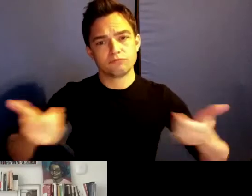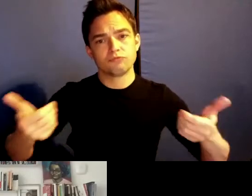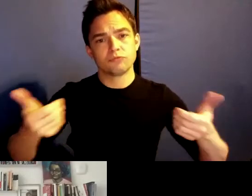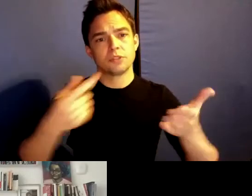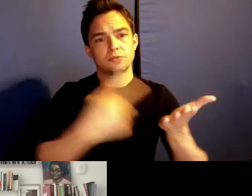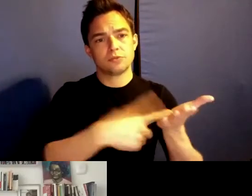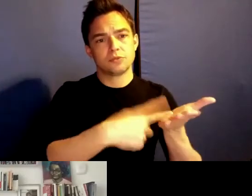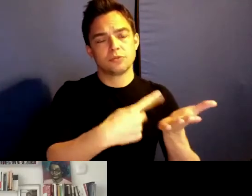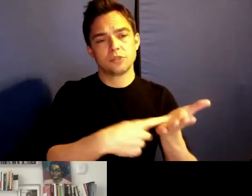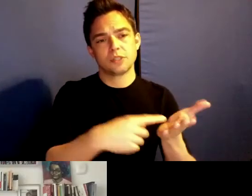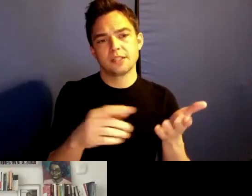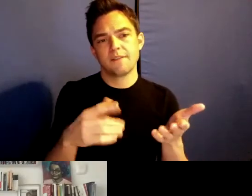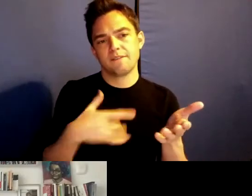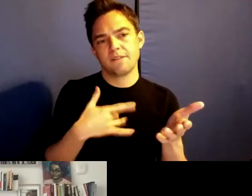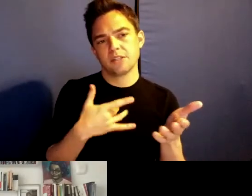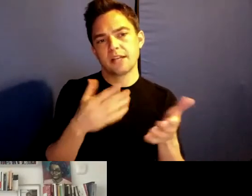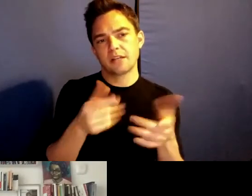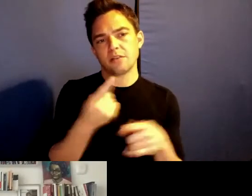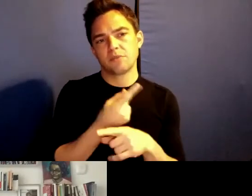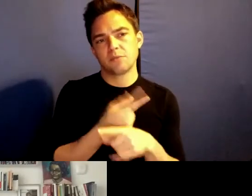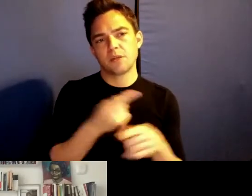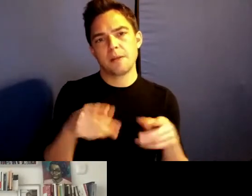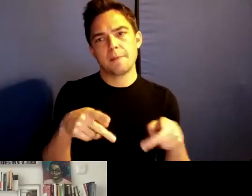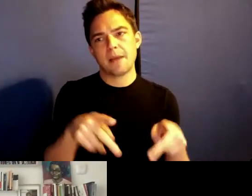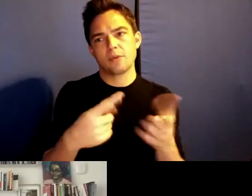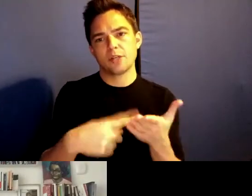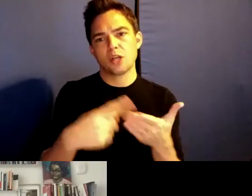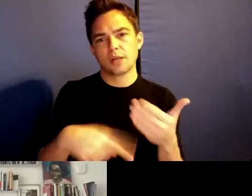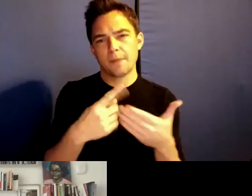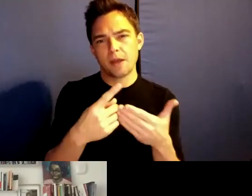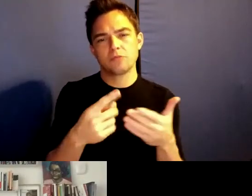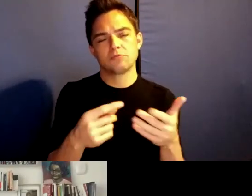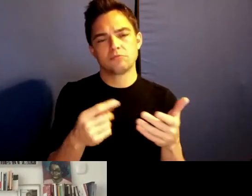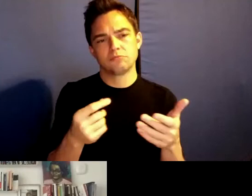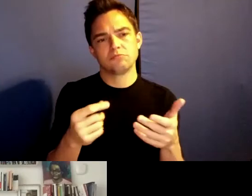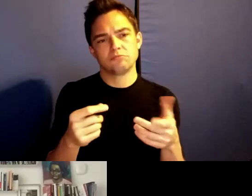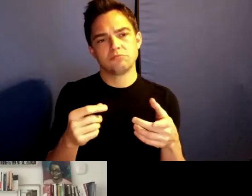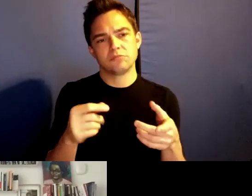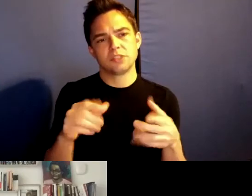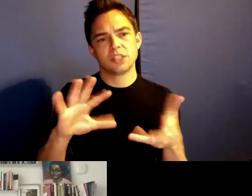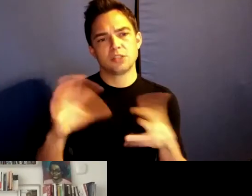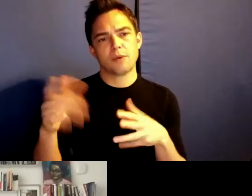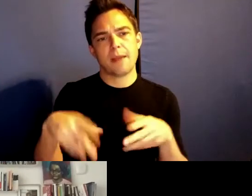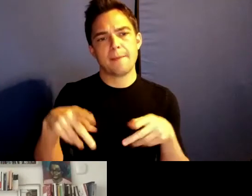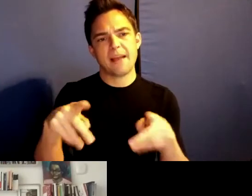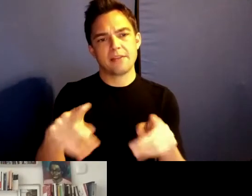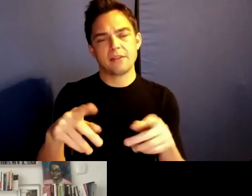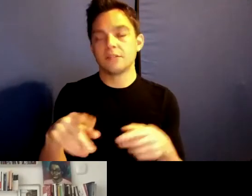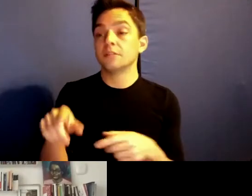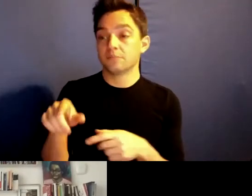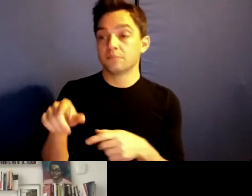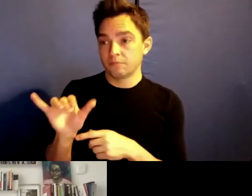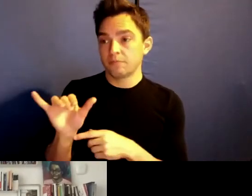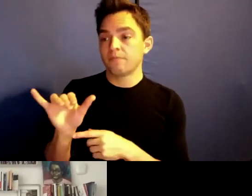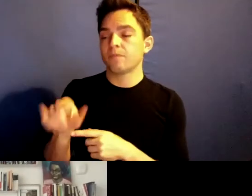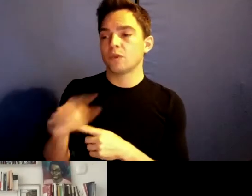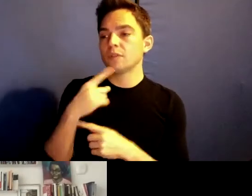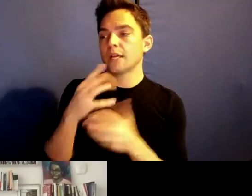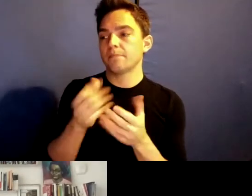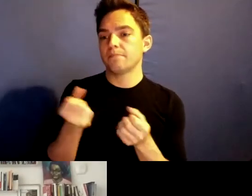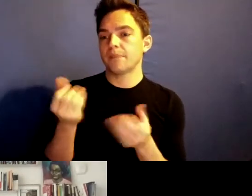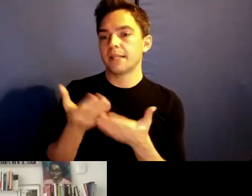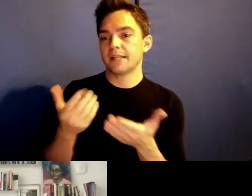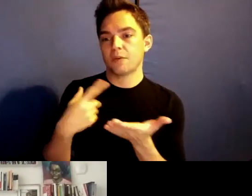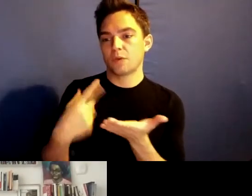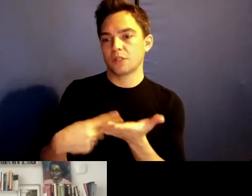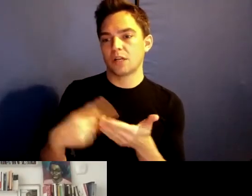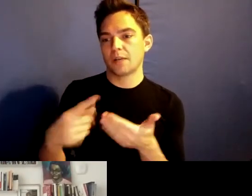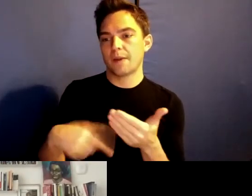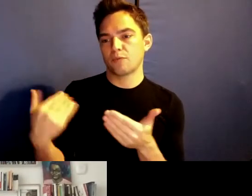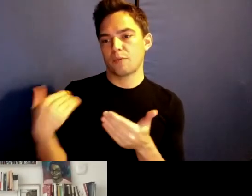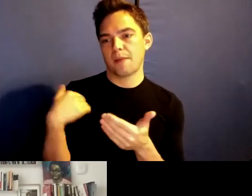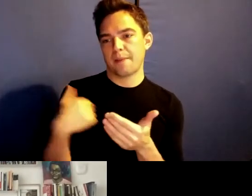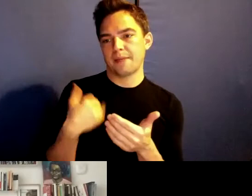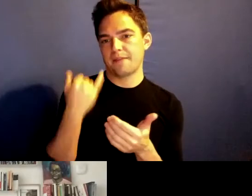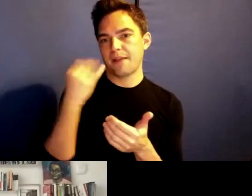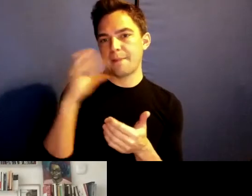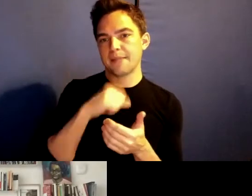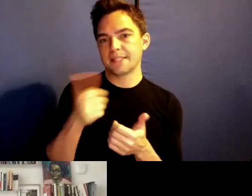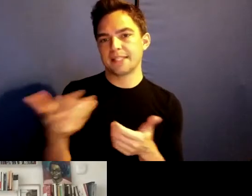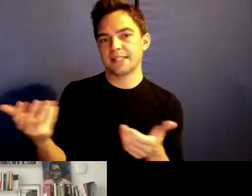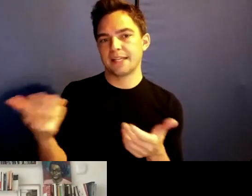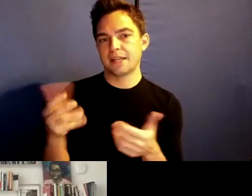If we could disrupt a little bit of that. >> Remind me if I miss anything.